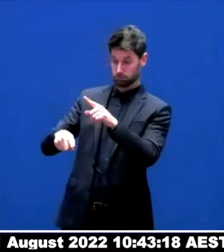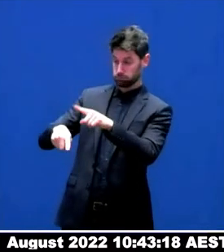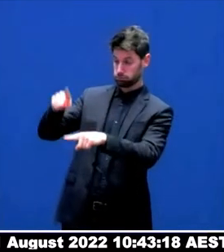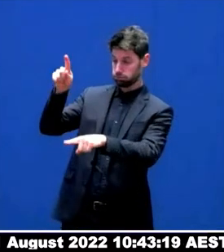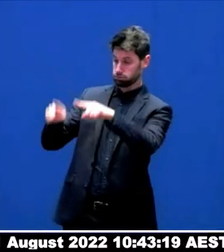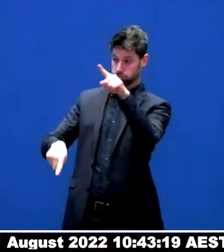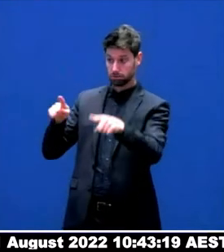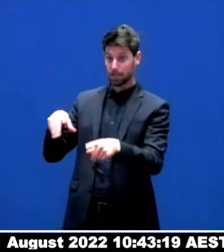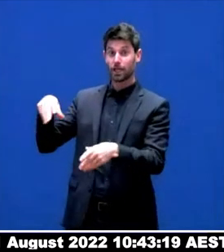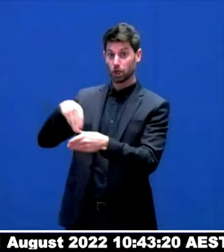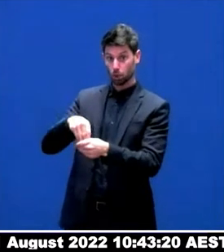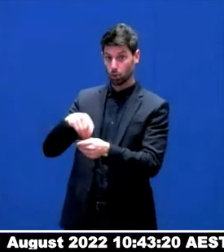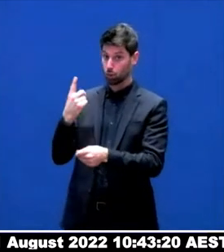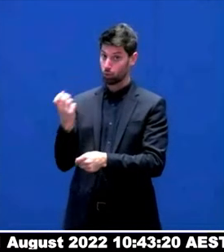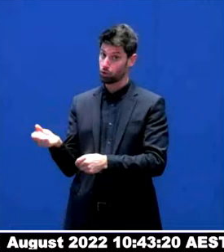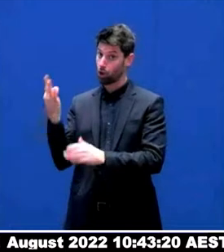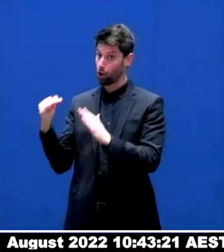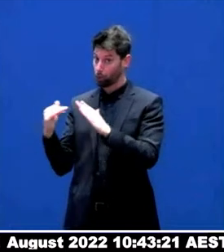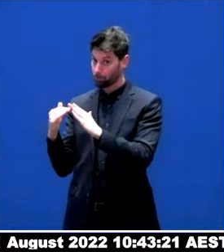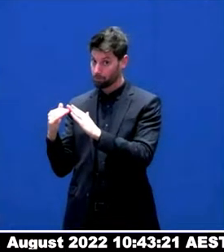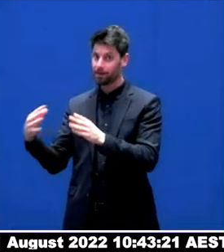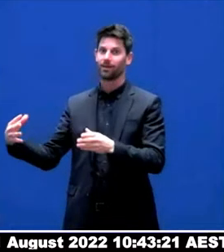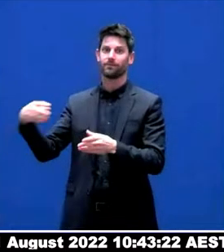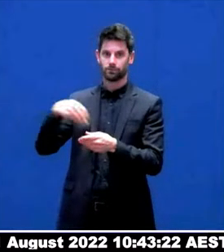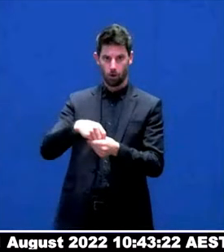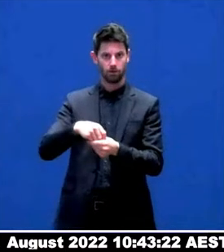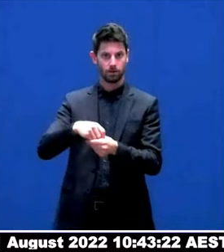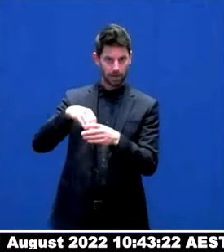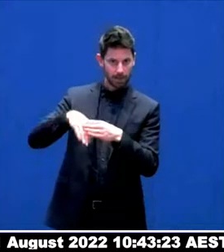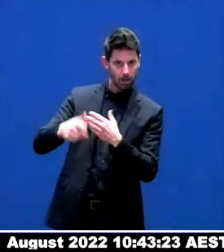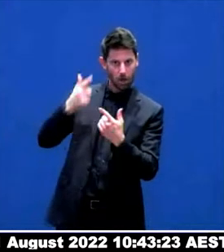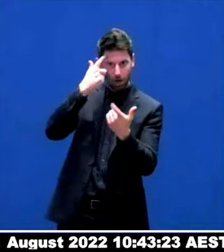disability community are actually contacted and able to make a contribution to the